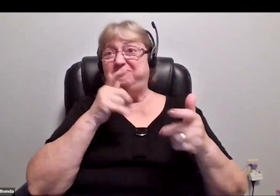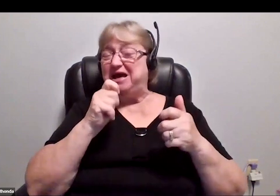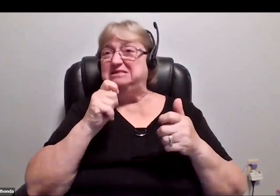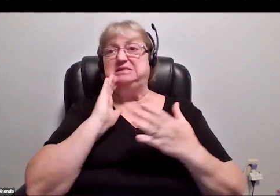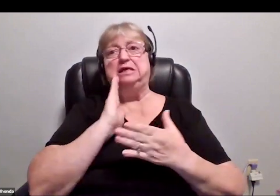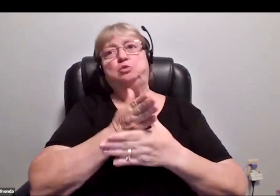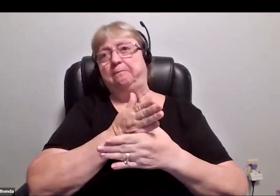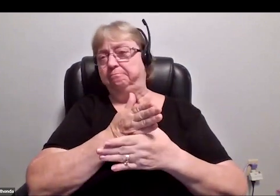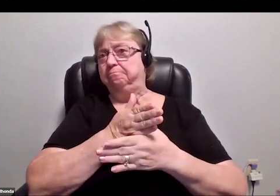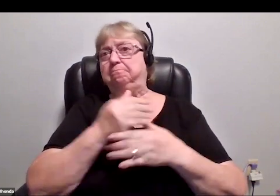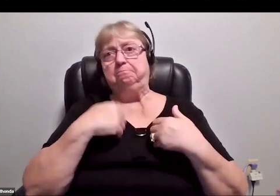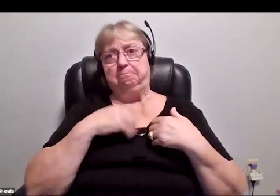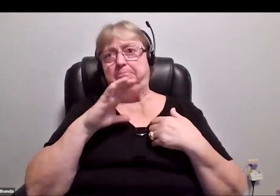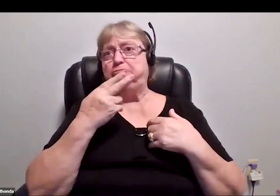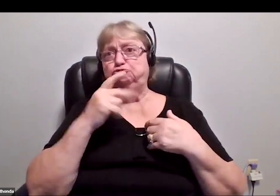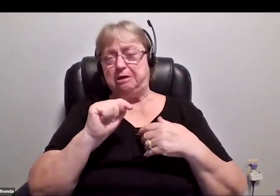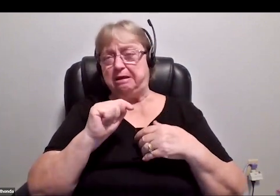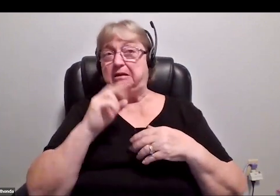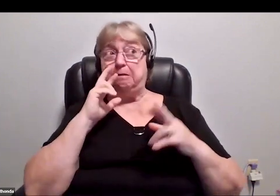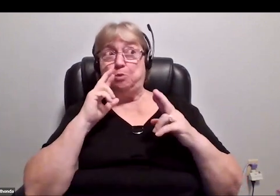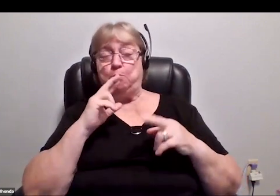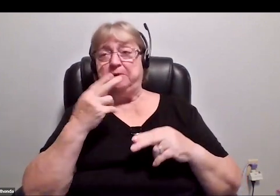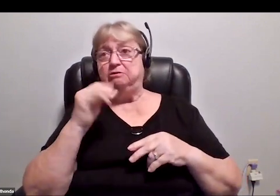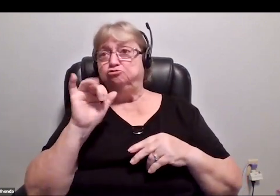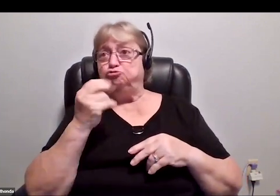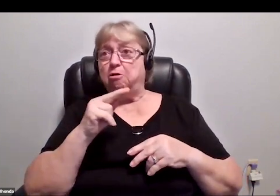and I hope John or Anna might interrupt me